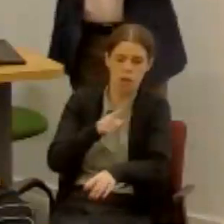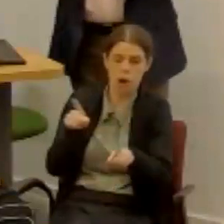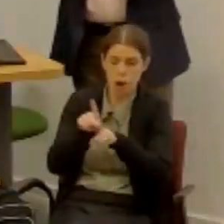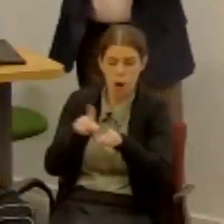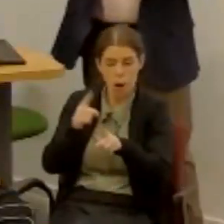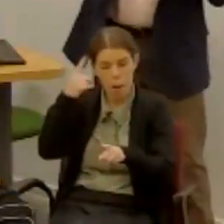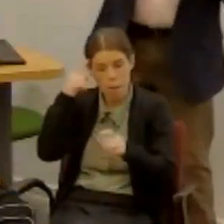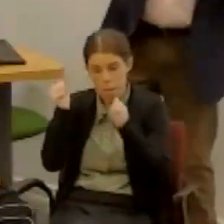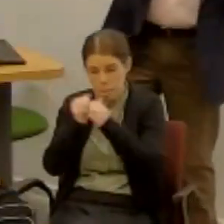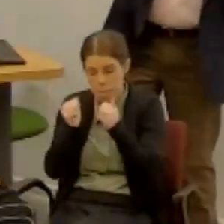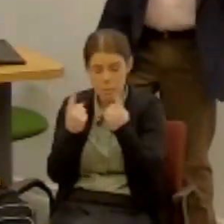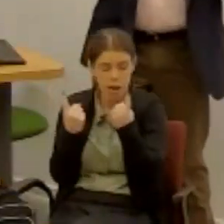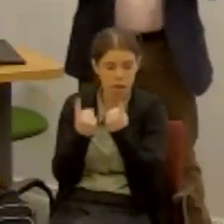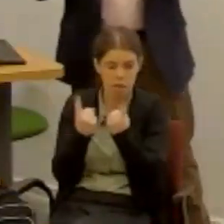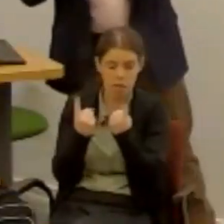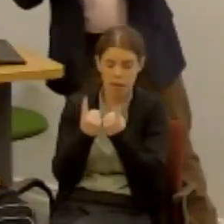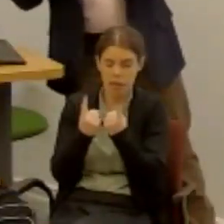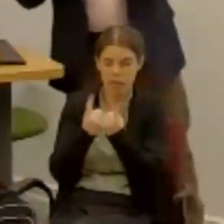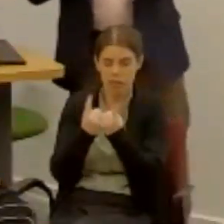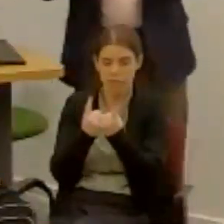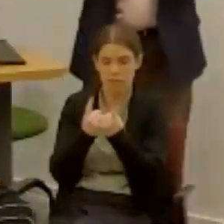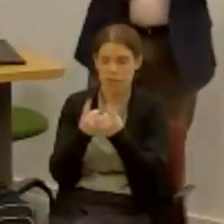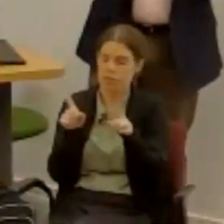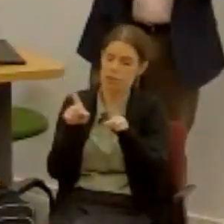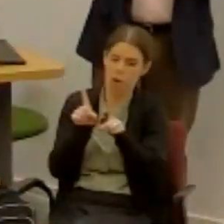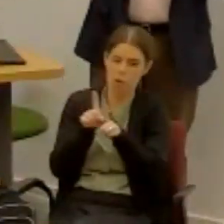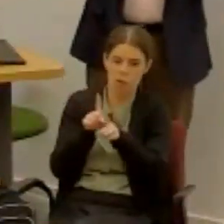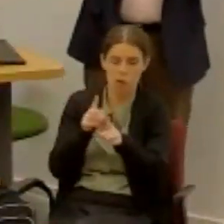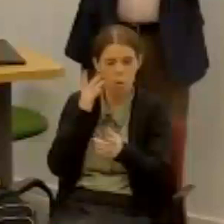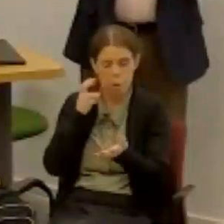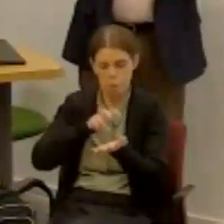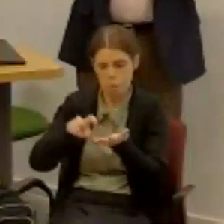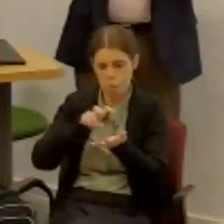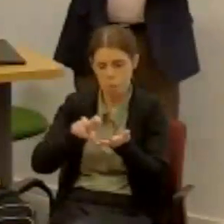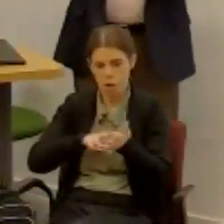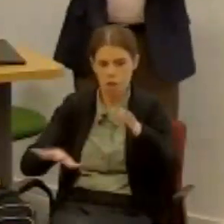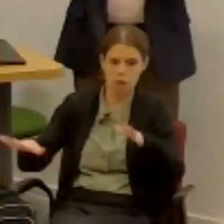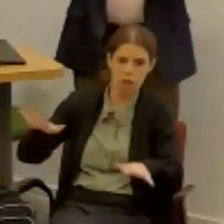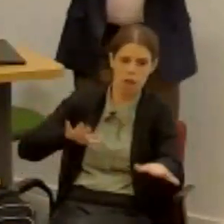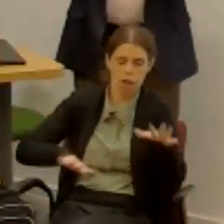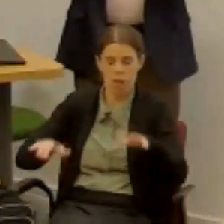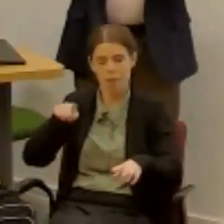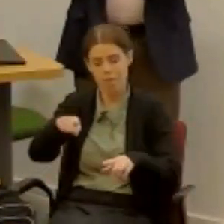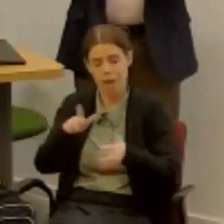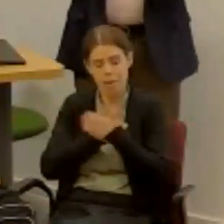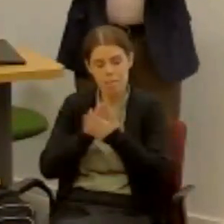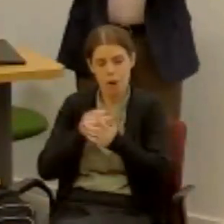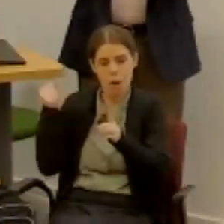with memory and slightly road-based staggering in their walking. Not that described the punch-drunk syndrome.